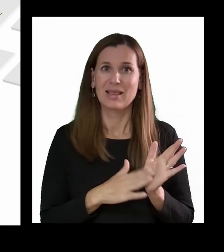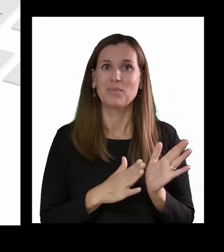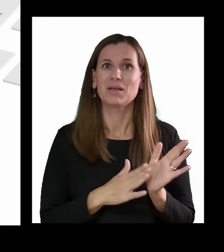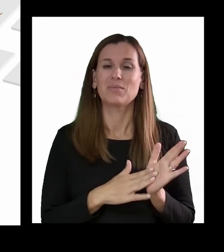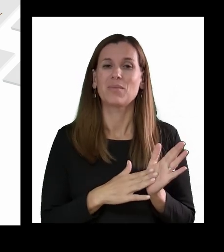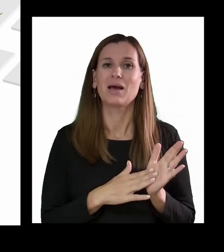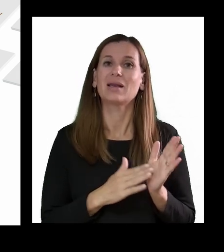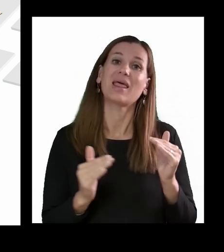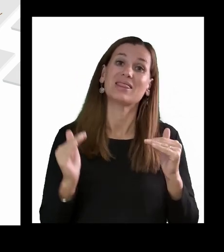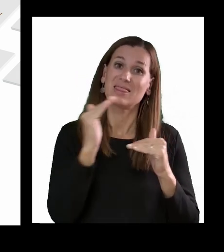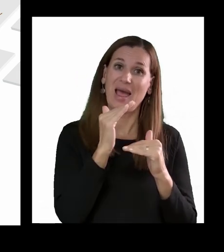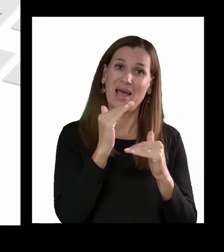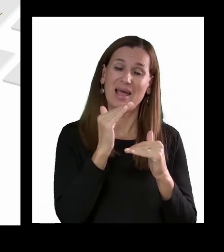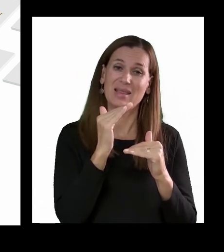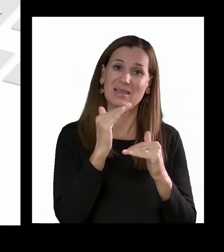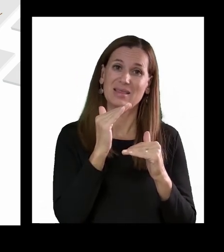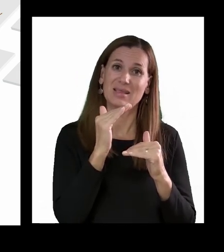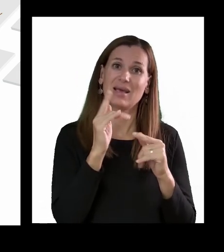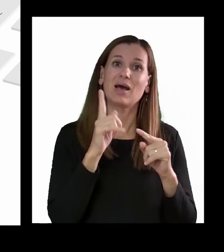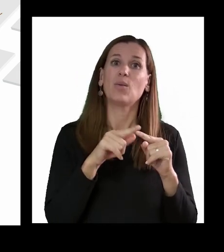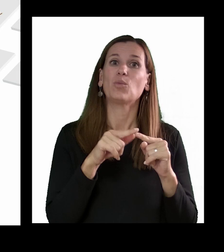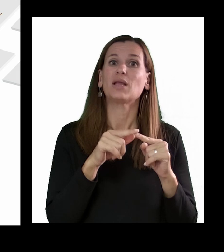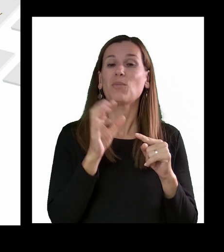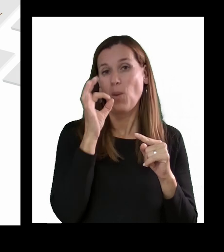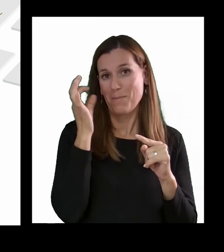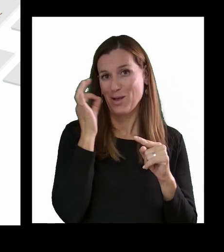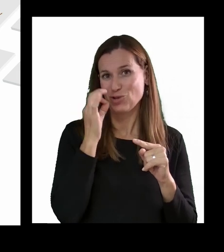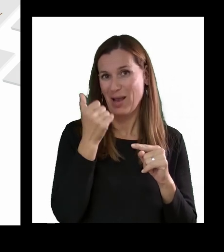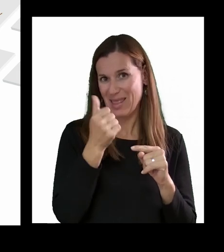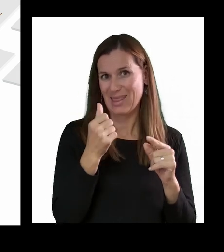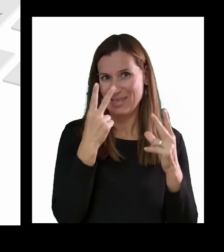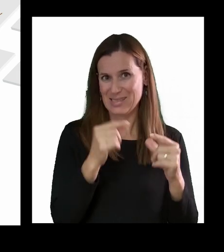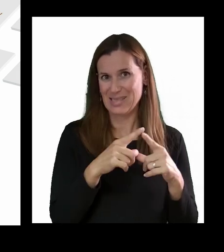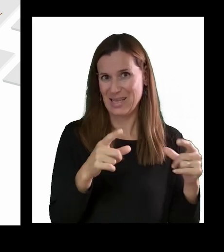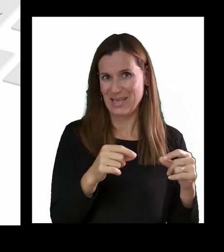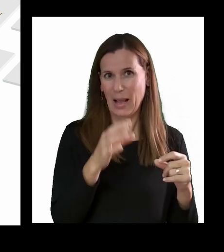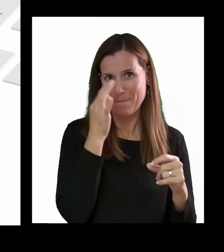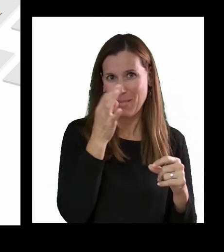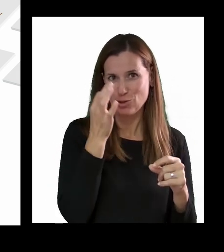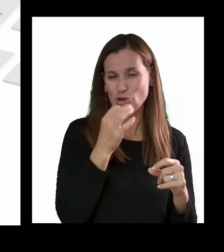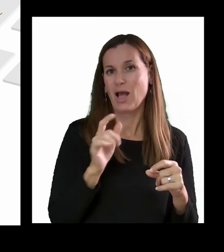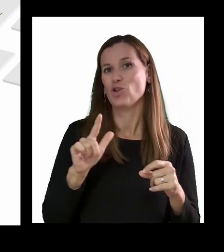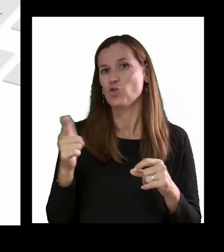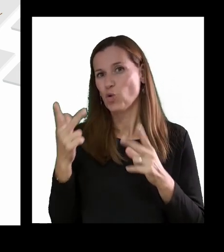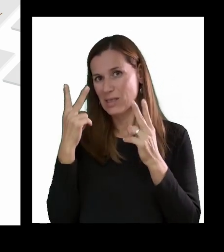concept, we'll have a cat. In one card you have the cat, and the other card you'll have the cat over so